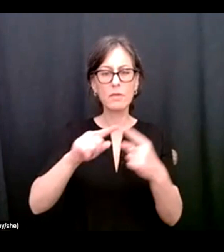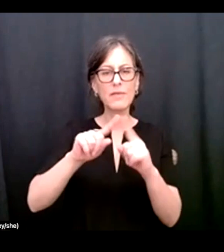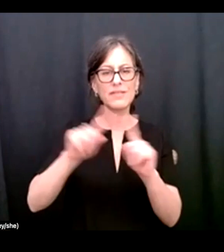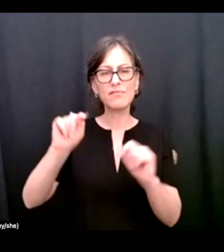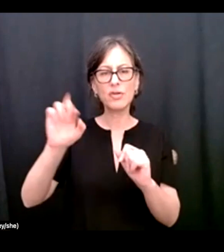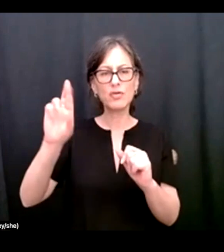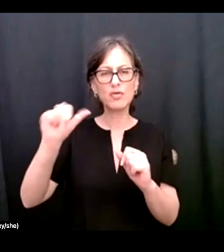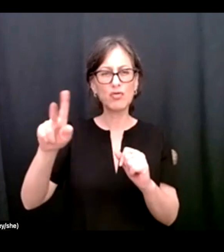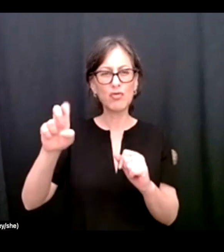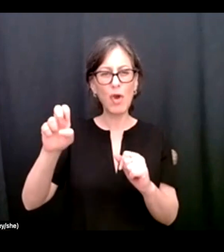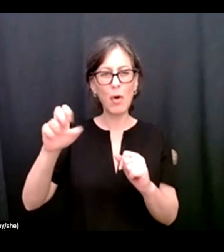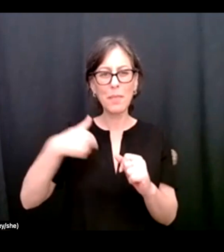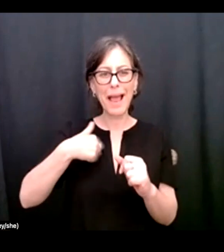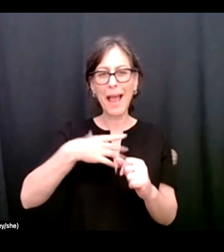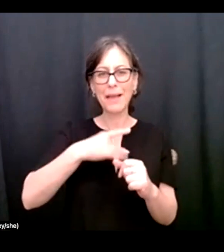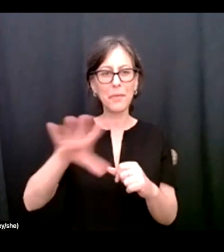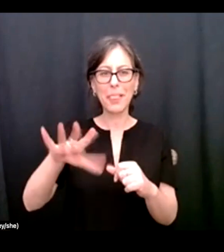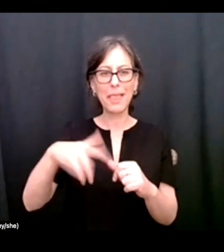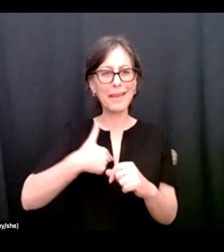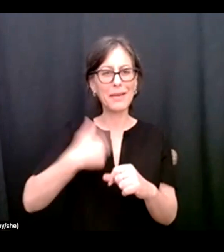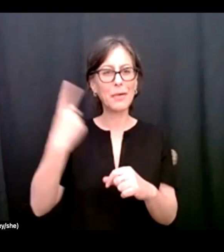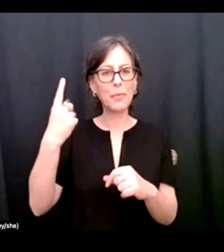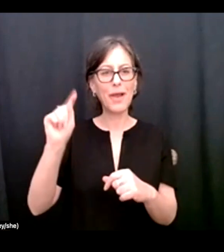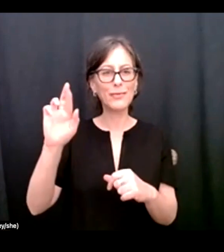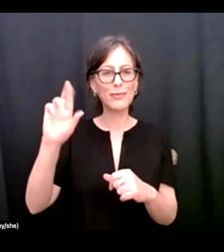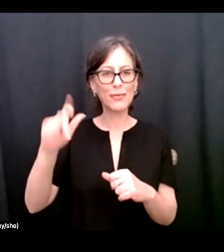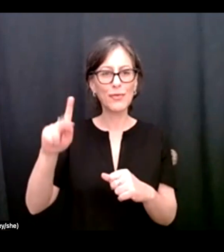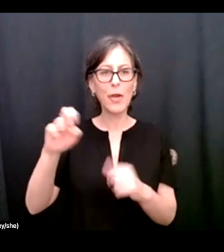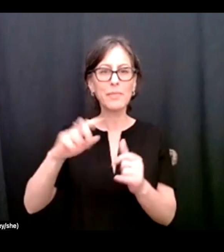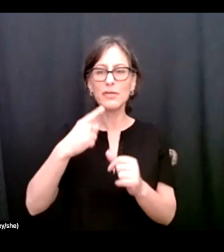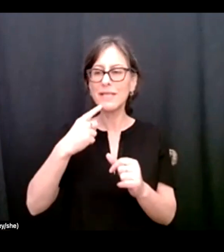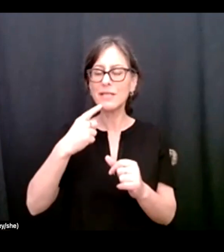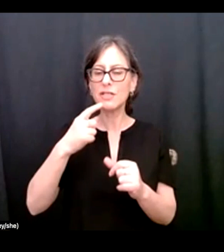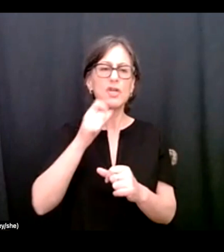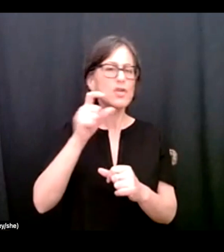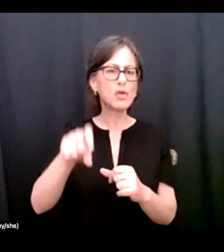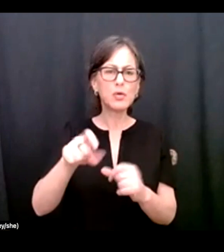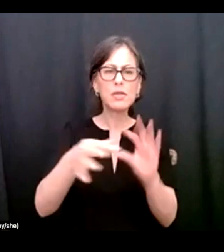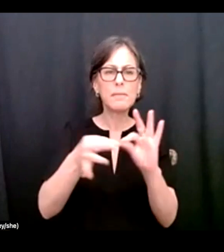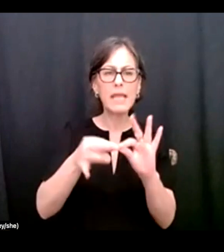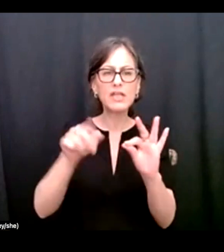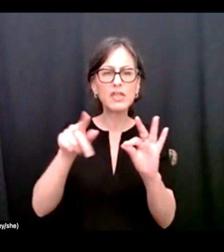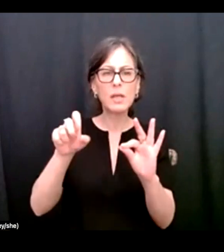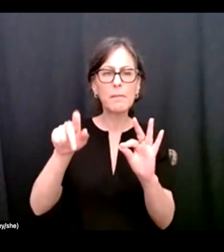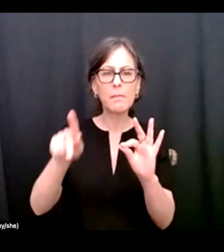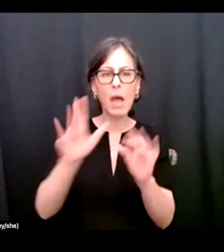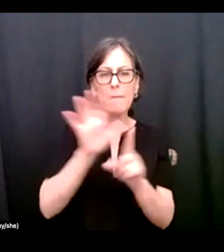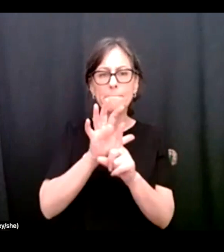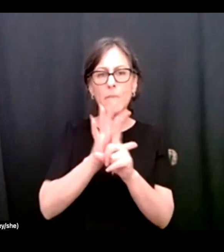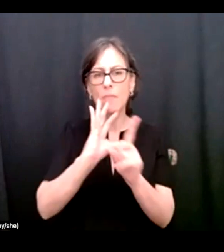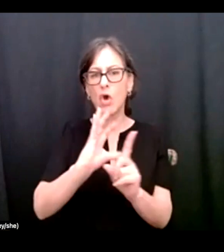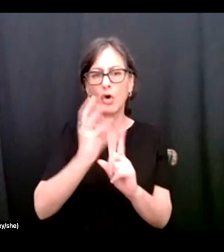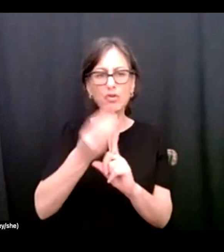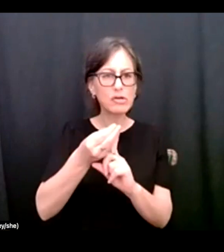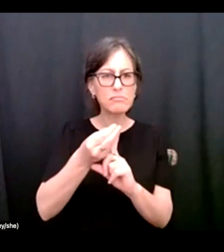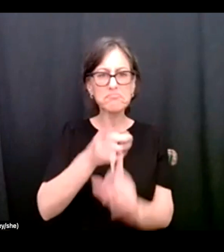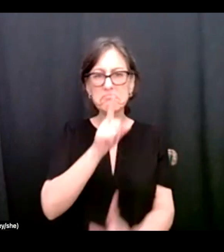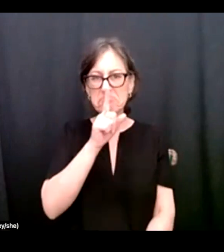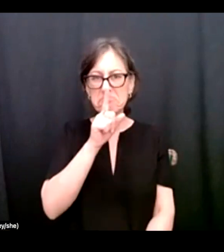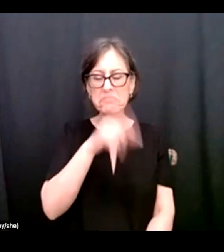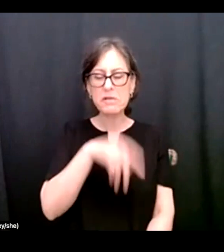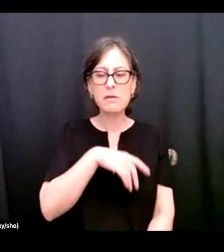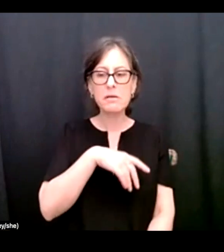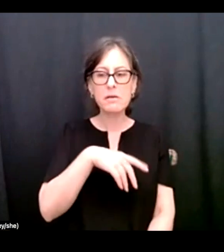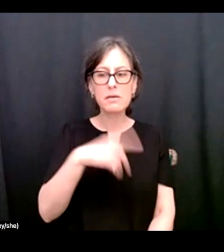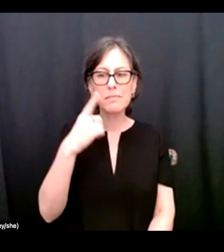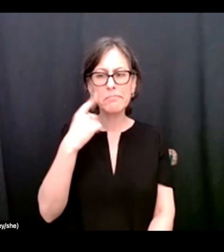one of the tropes is “you shouldn't mention pop culture,” because it should be, I mean,